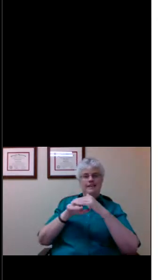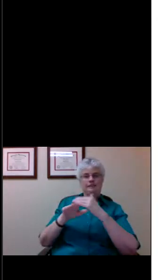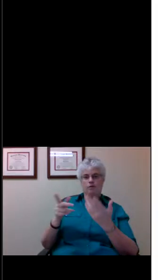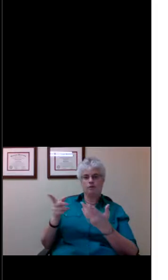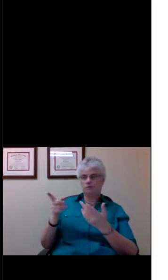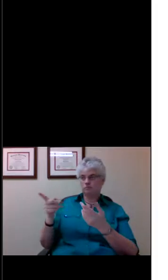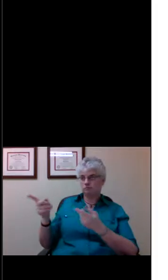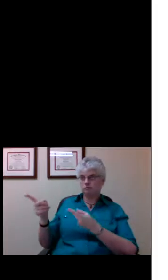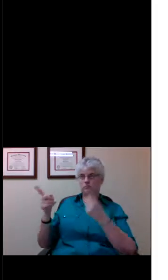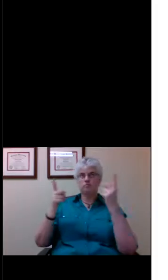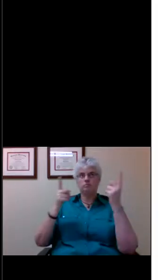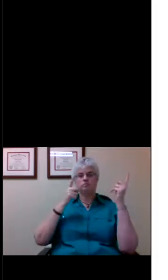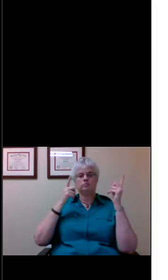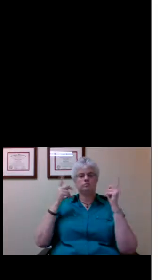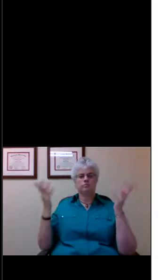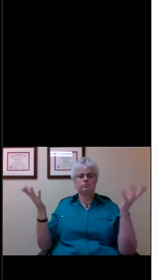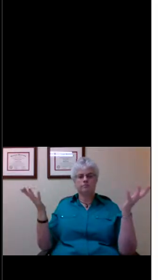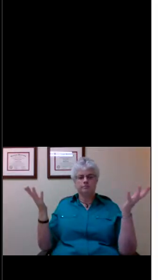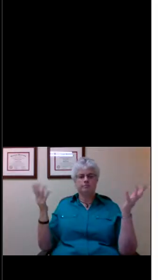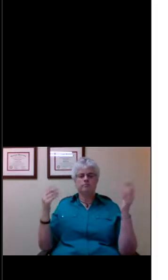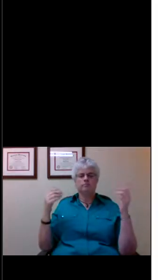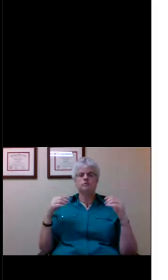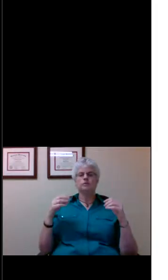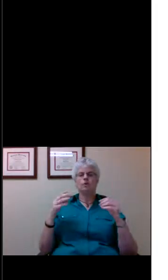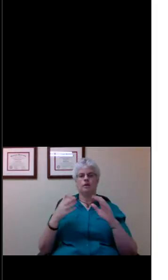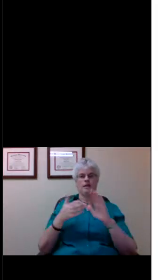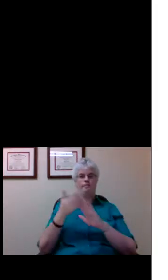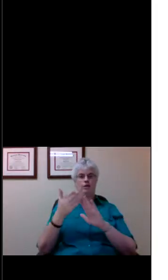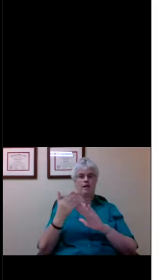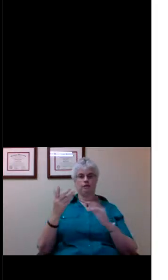available computers that they had accessible, and how accessible the